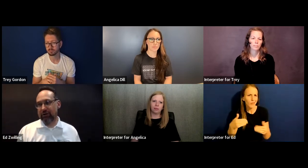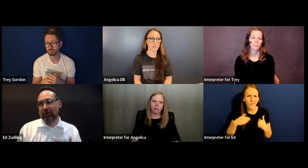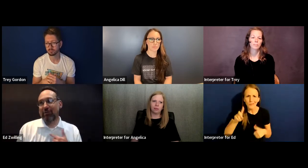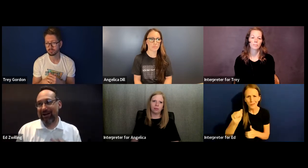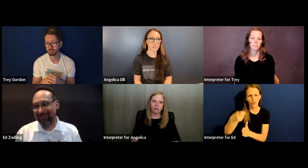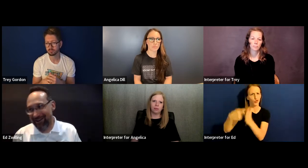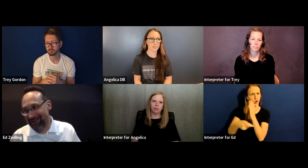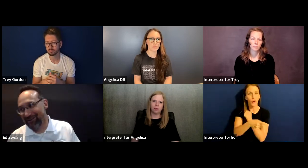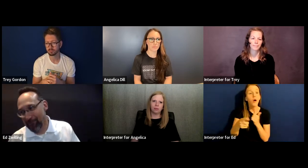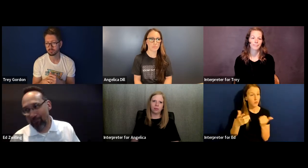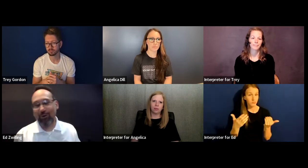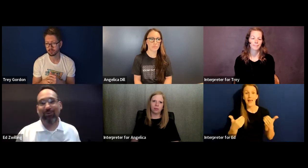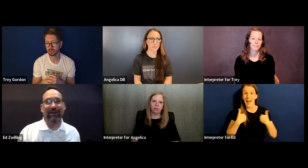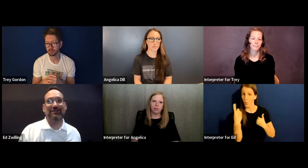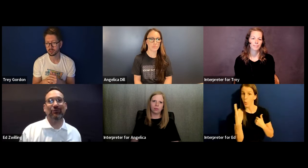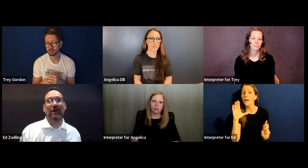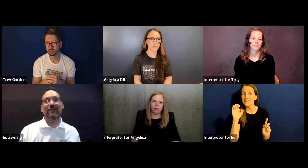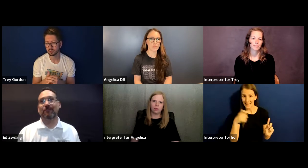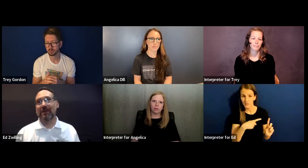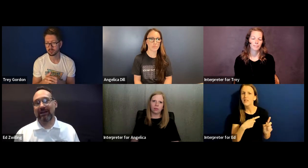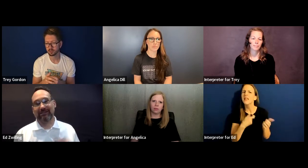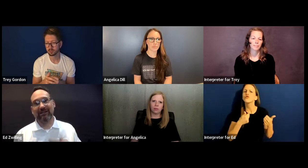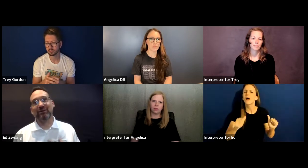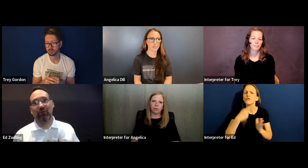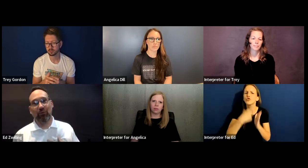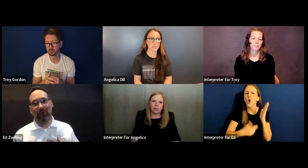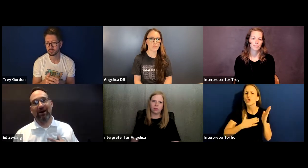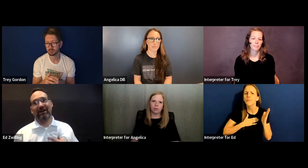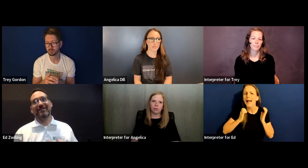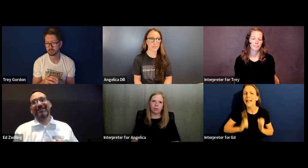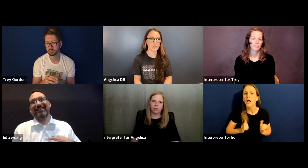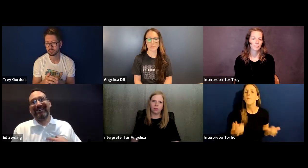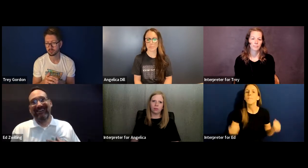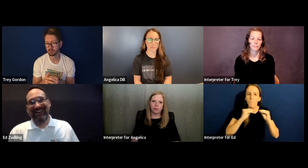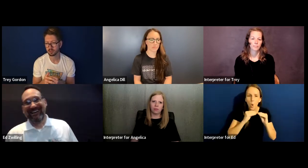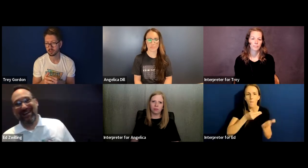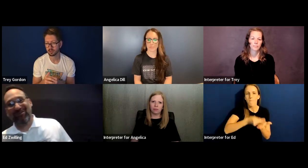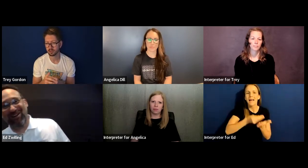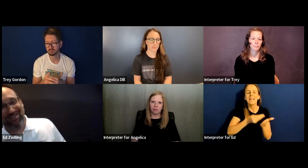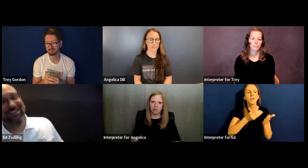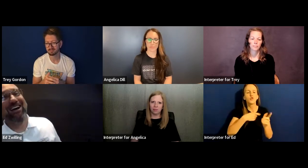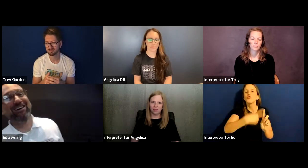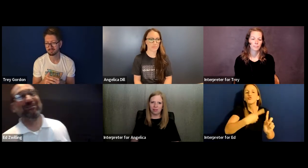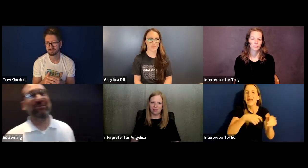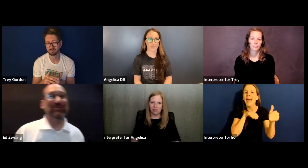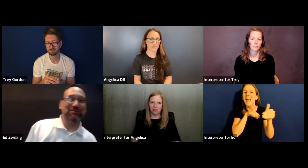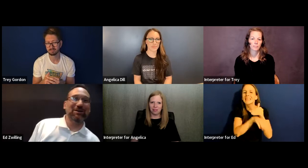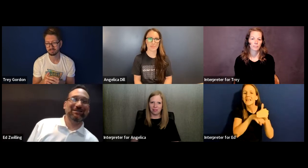charge my client more money to rent an accessible porta potty at a campground as opposed to what the